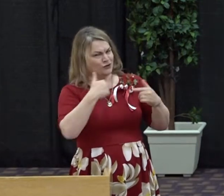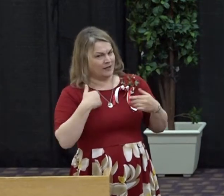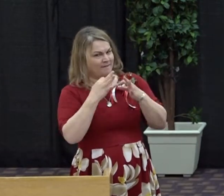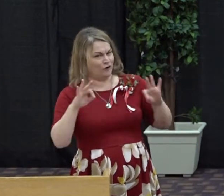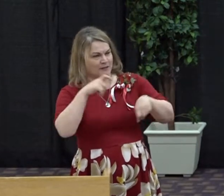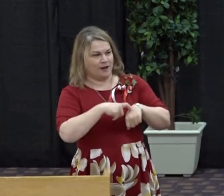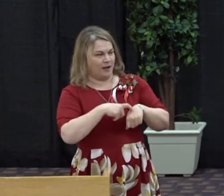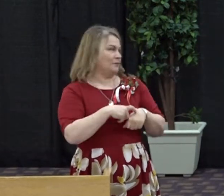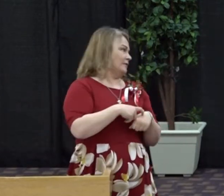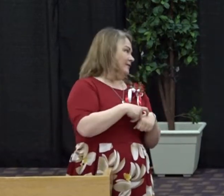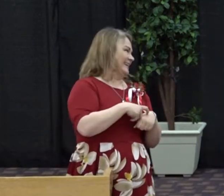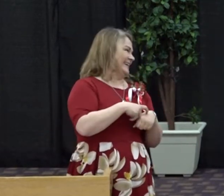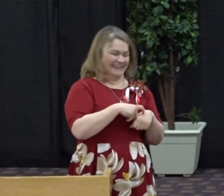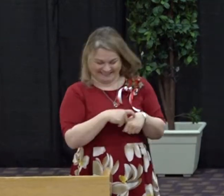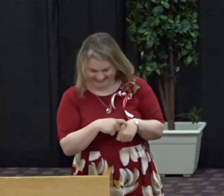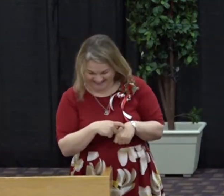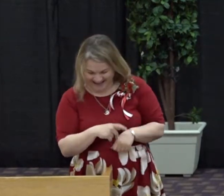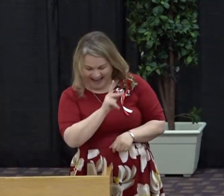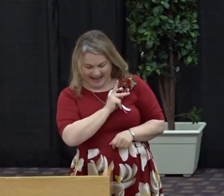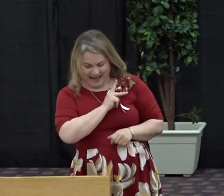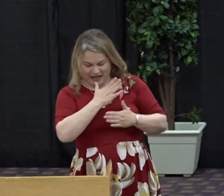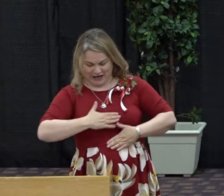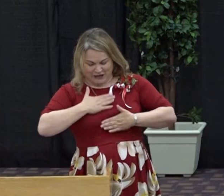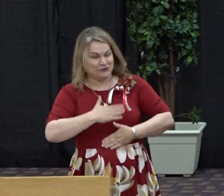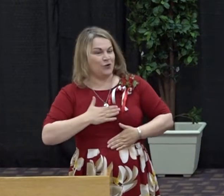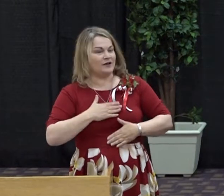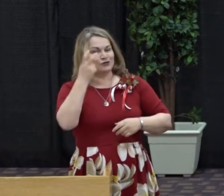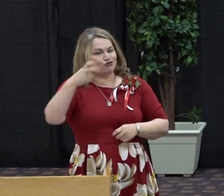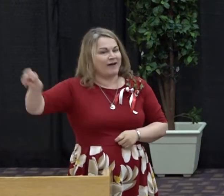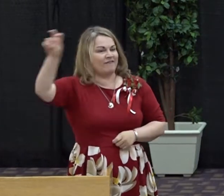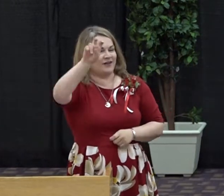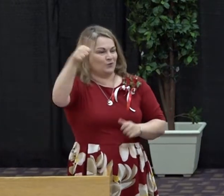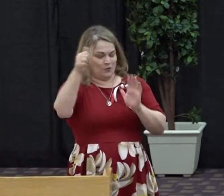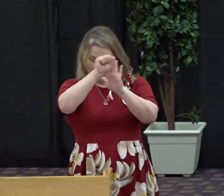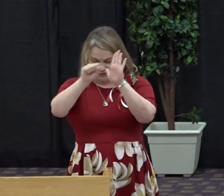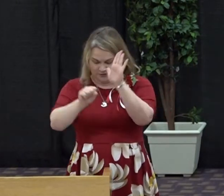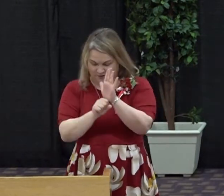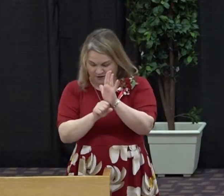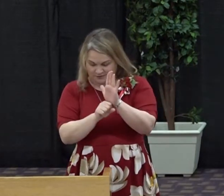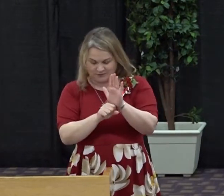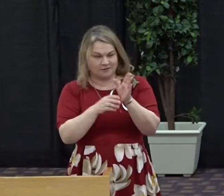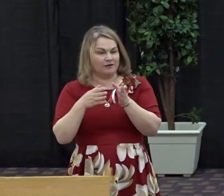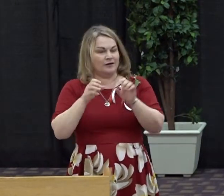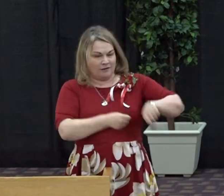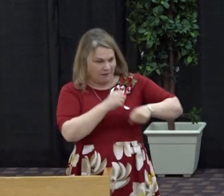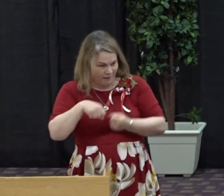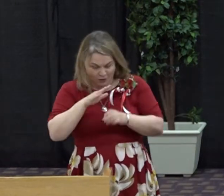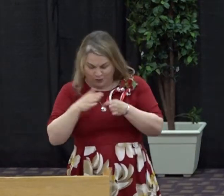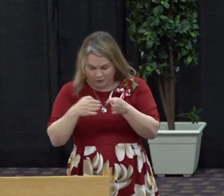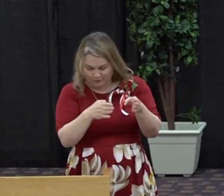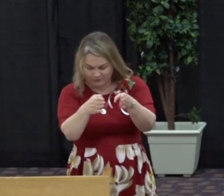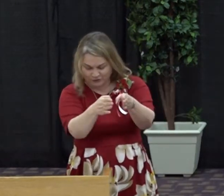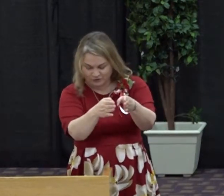Outside of teaching, when she has time, Katelyn enjoys traveling to other states, kayaking